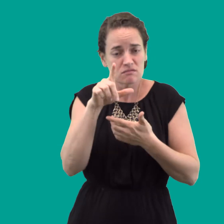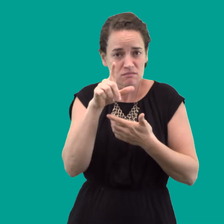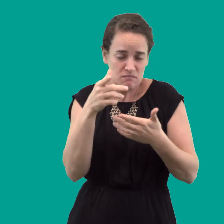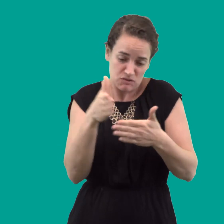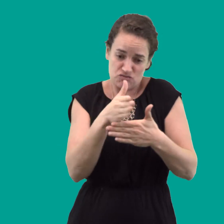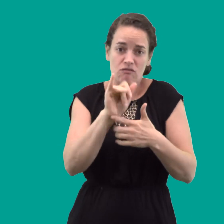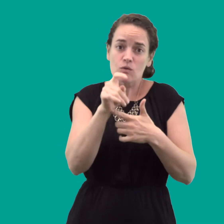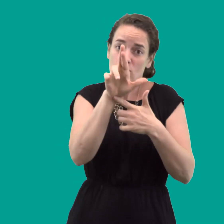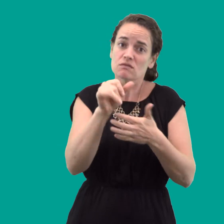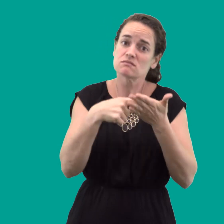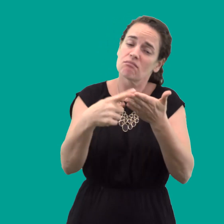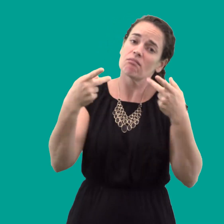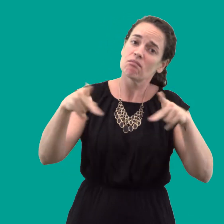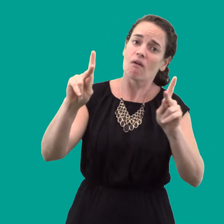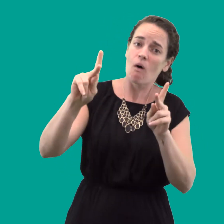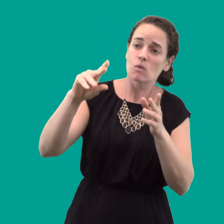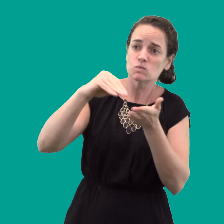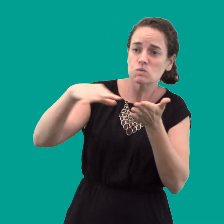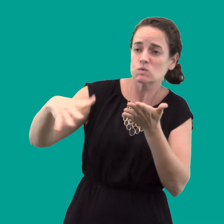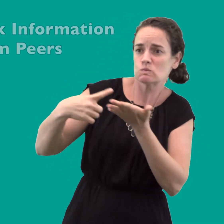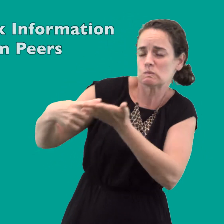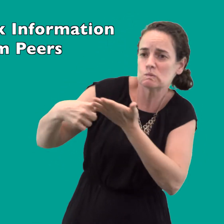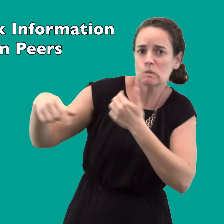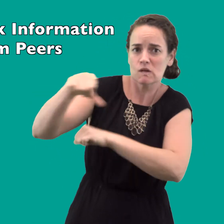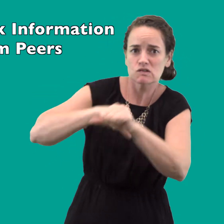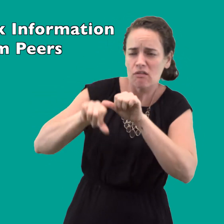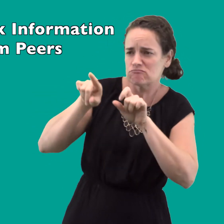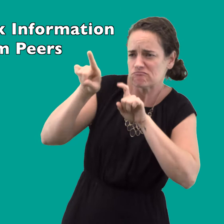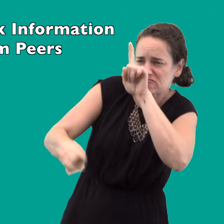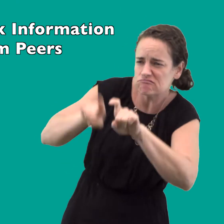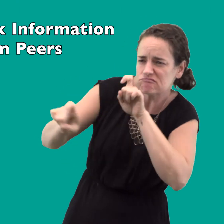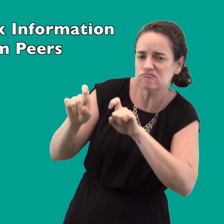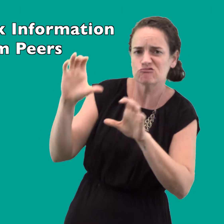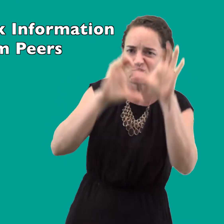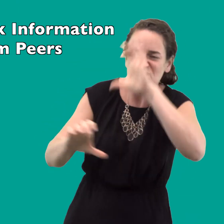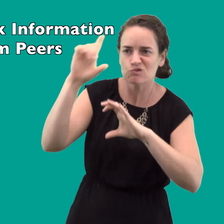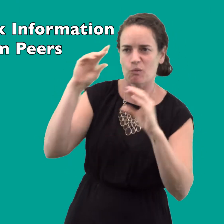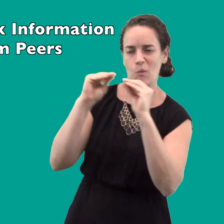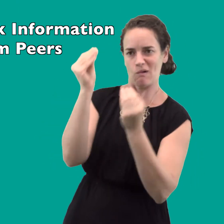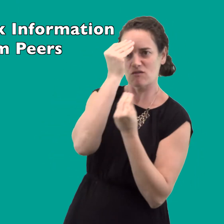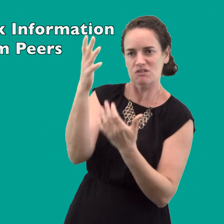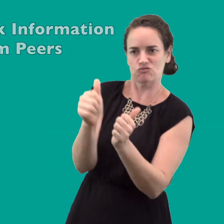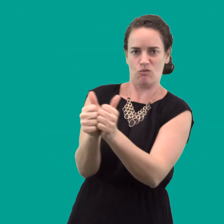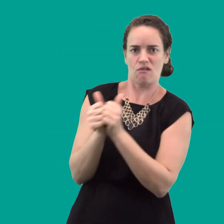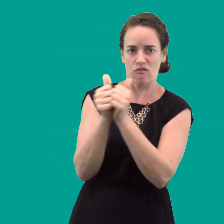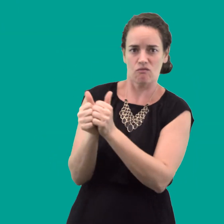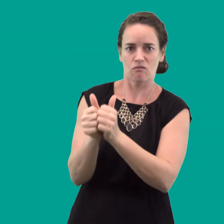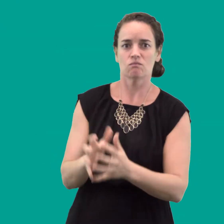"Shared Inquiry" discussion allows students to discuss with each other, question, and inquire more information together.